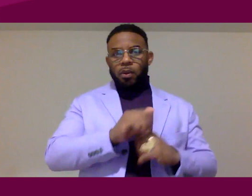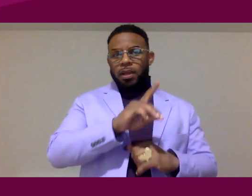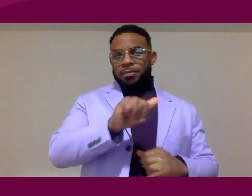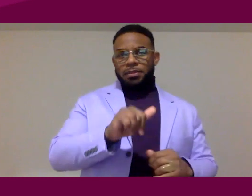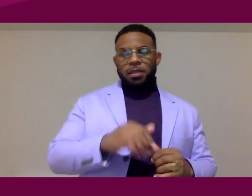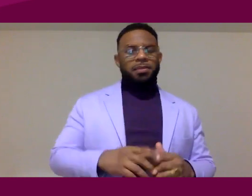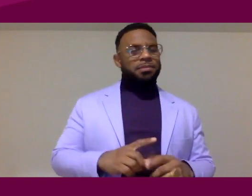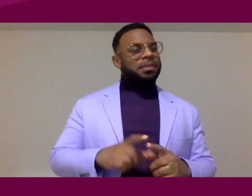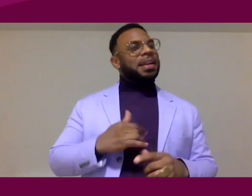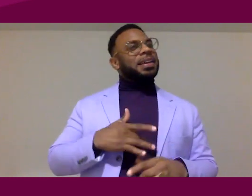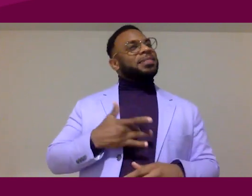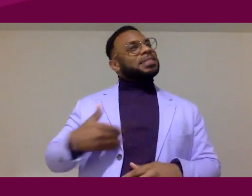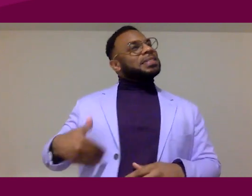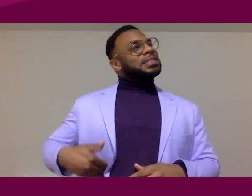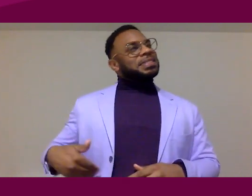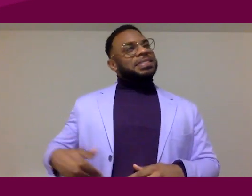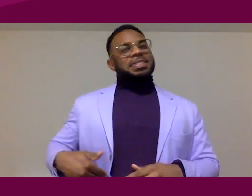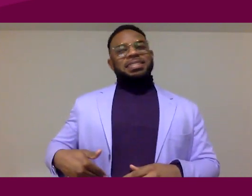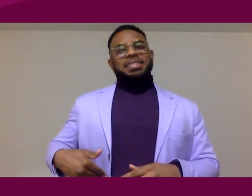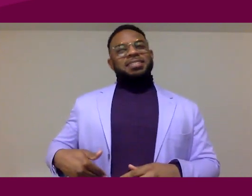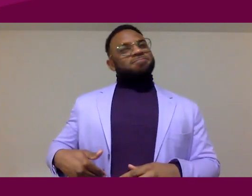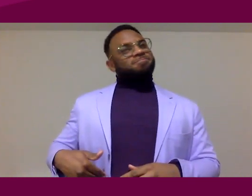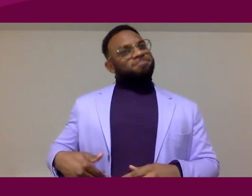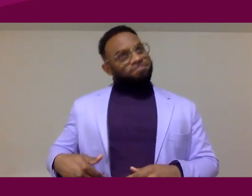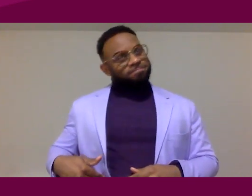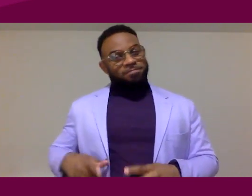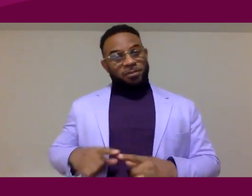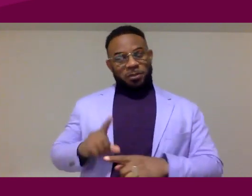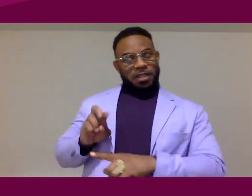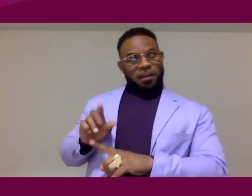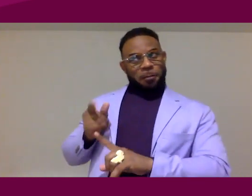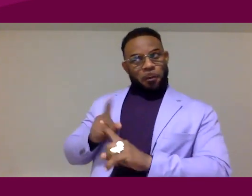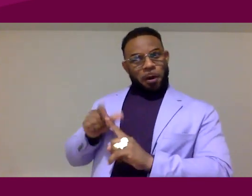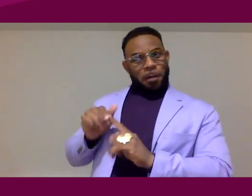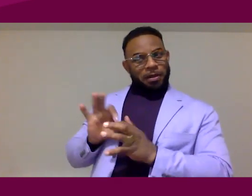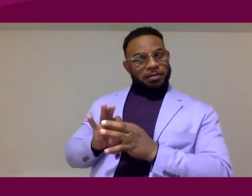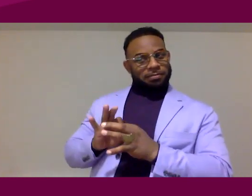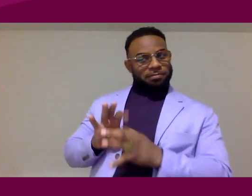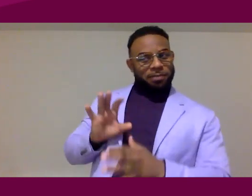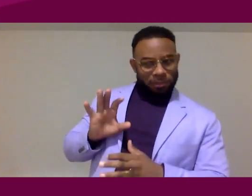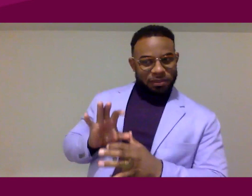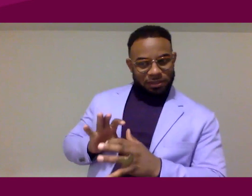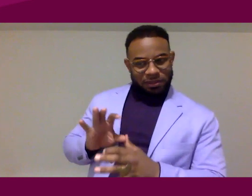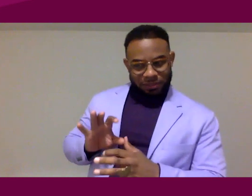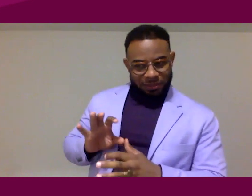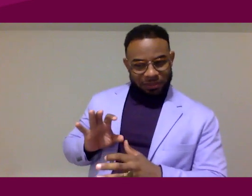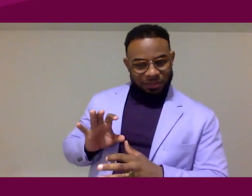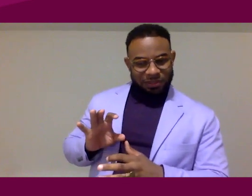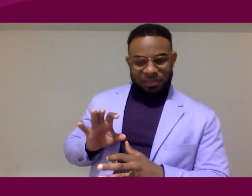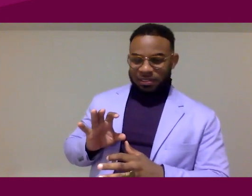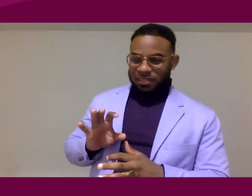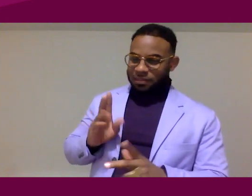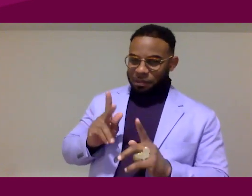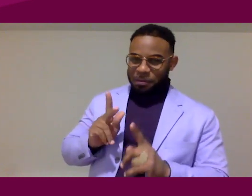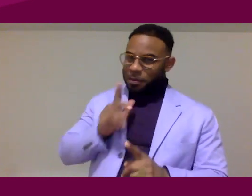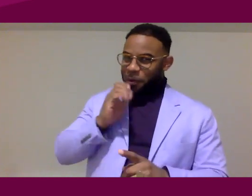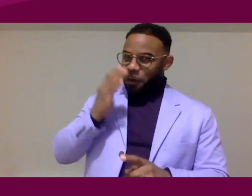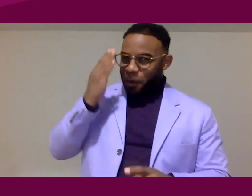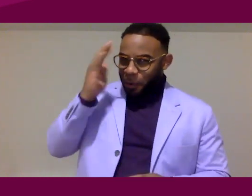But I feel like, to Deborah's point about disconnect, that people don't know the difference